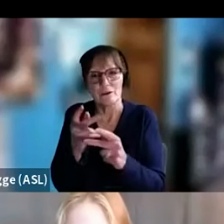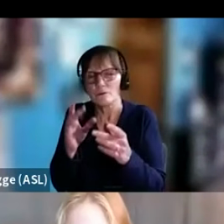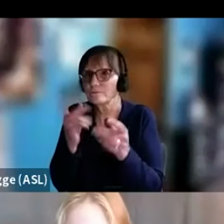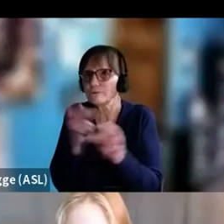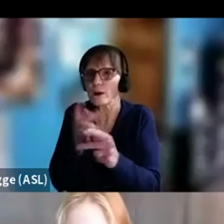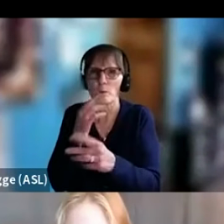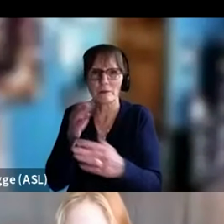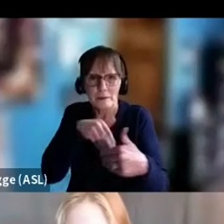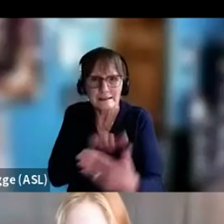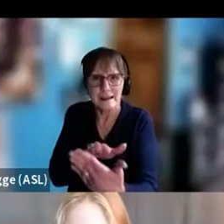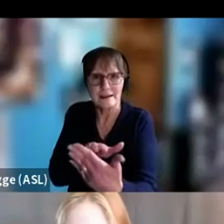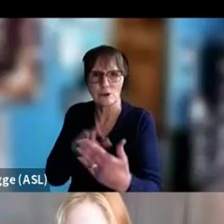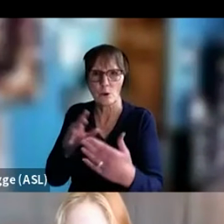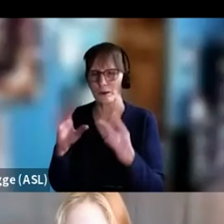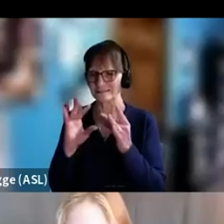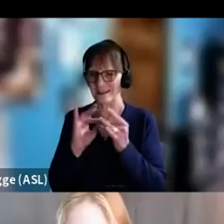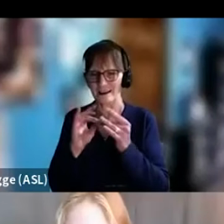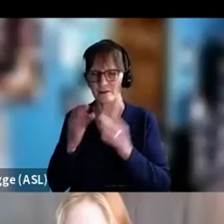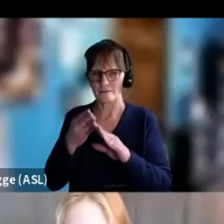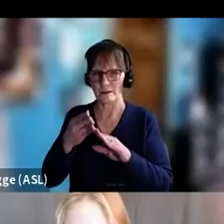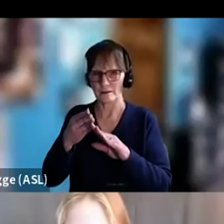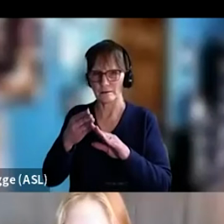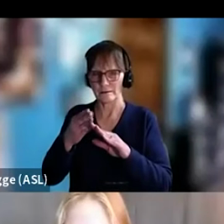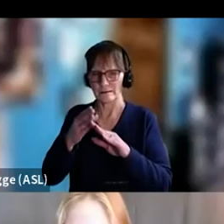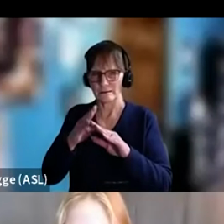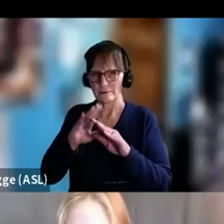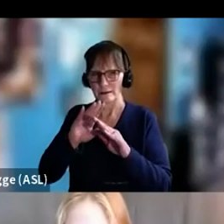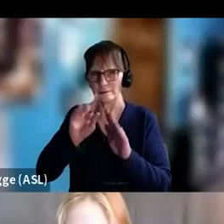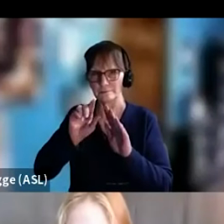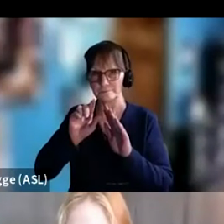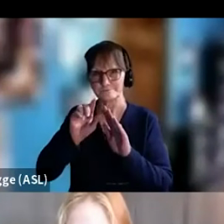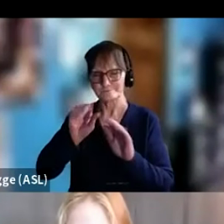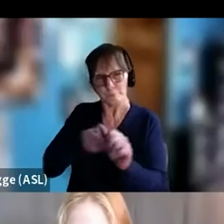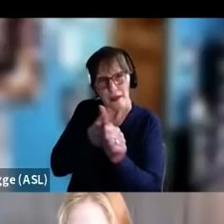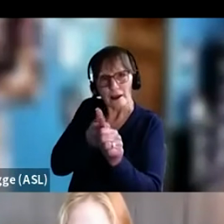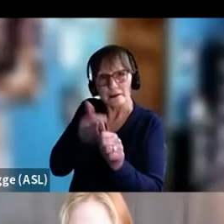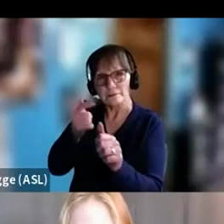What is the narrative behind their lack of desire? Most likely it is trauma.